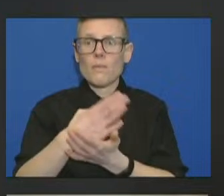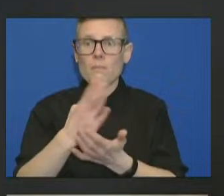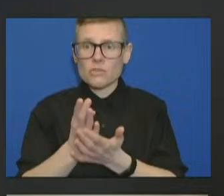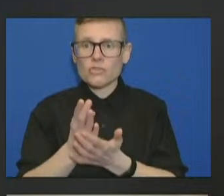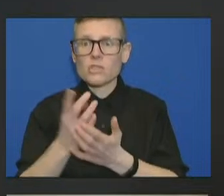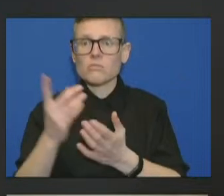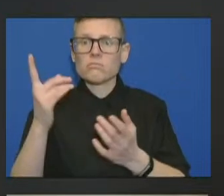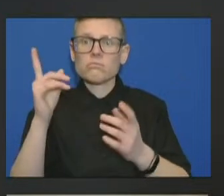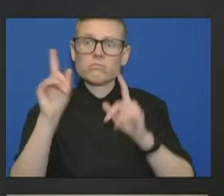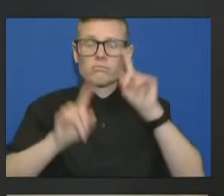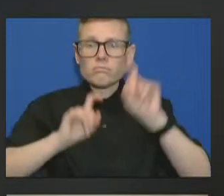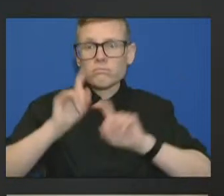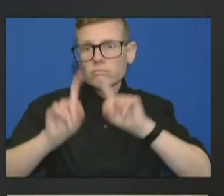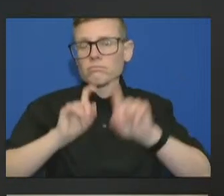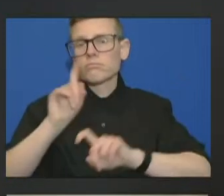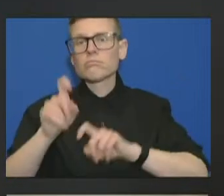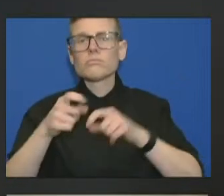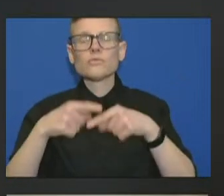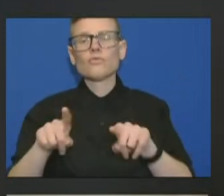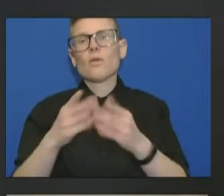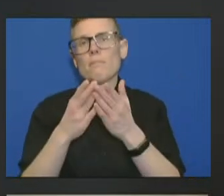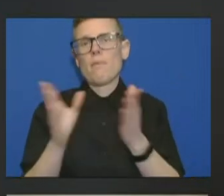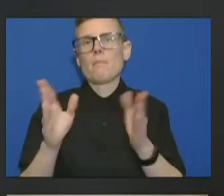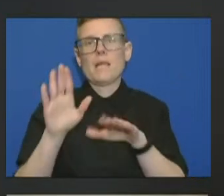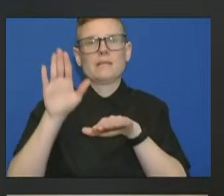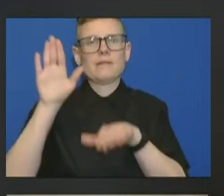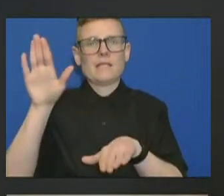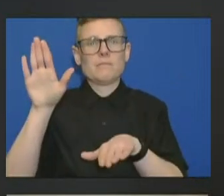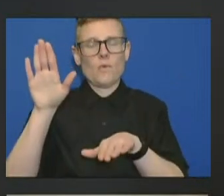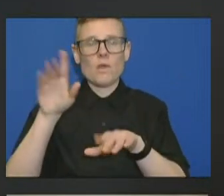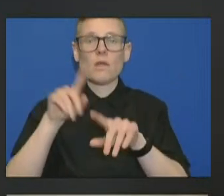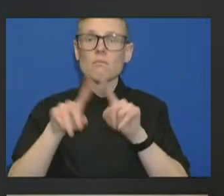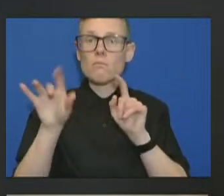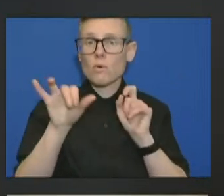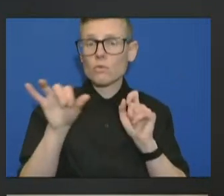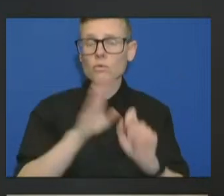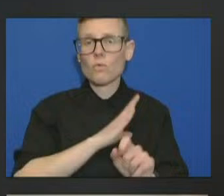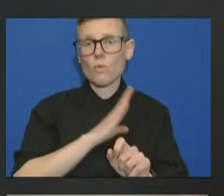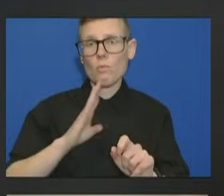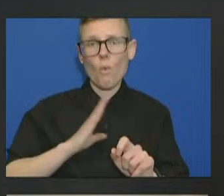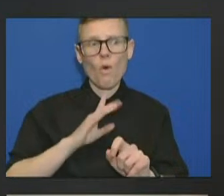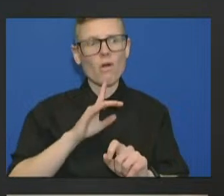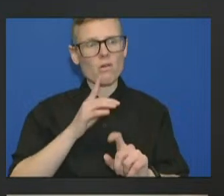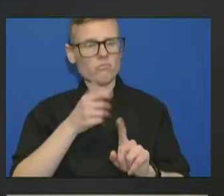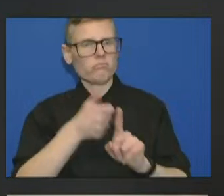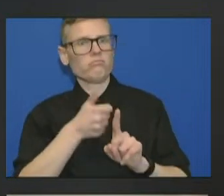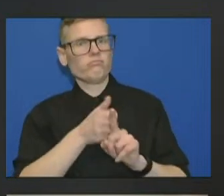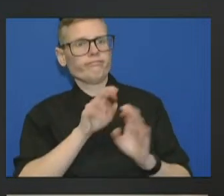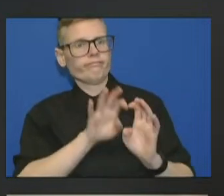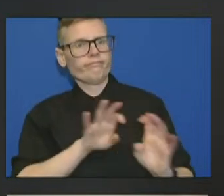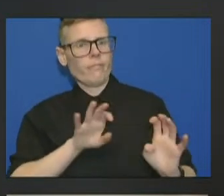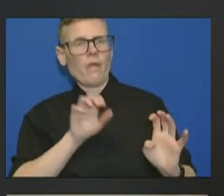community to come and talk about the budget, ask questions during